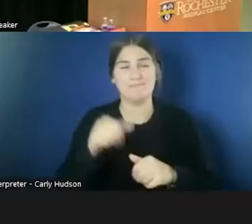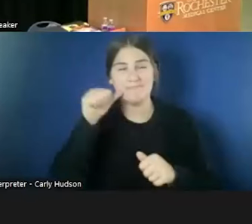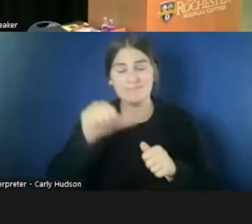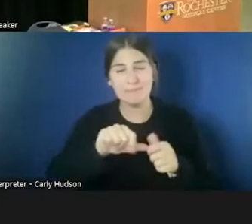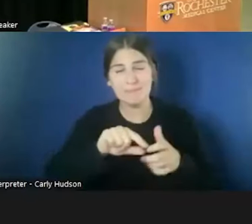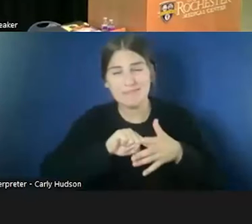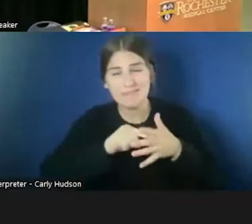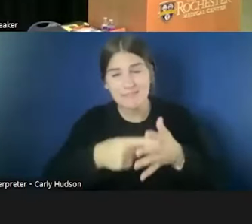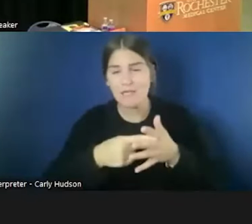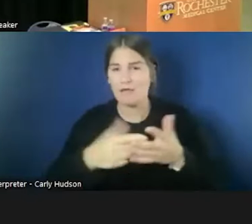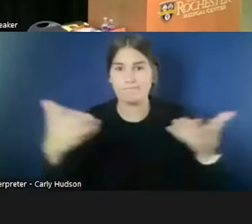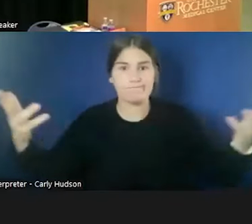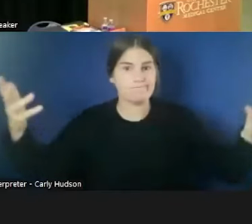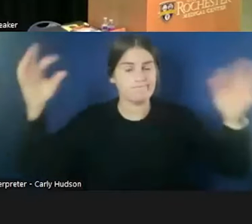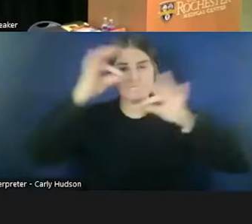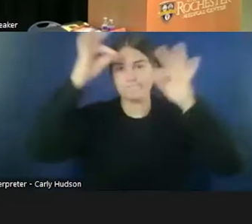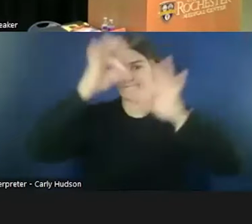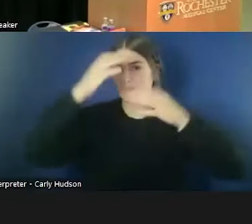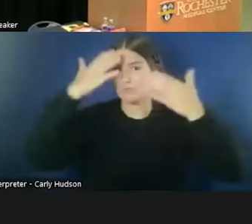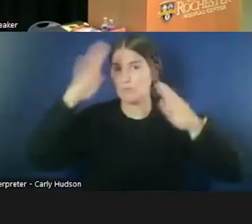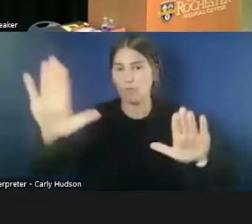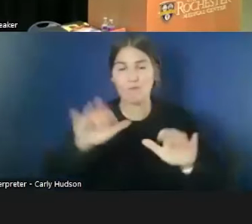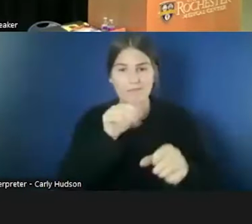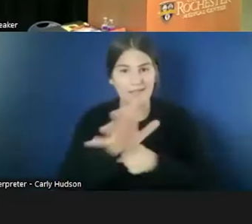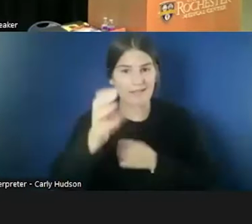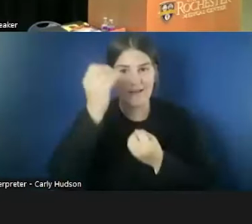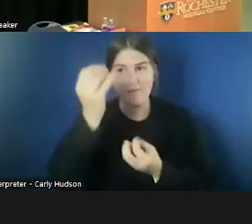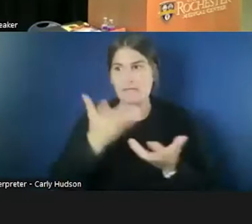we didn't know what was going on we didn't have all the information what really stood out to